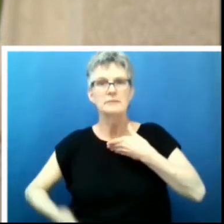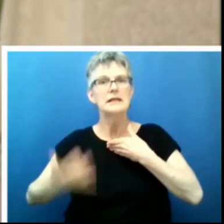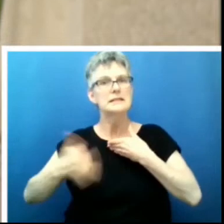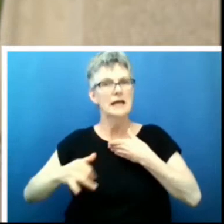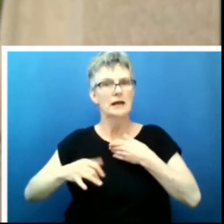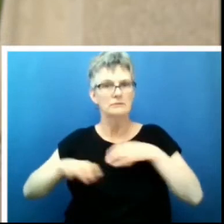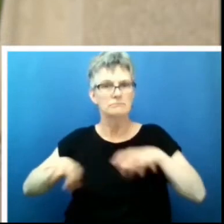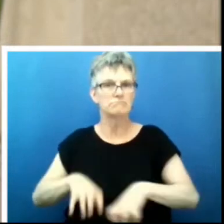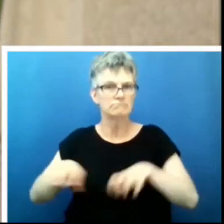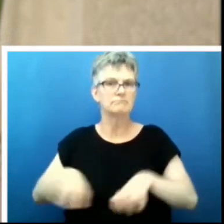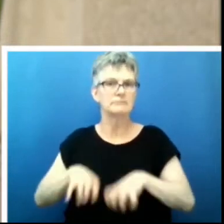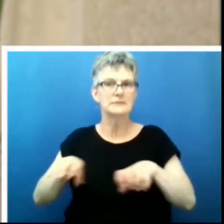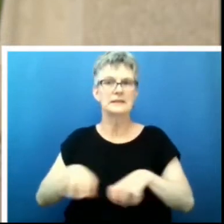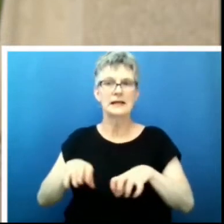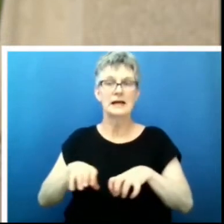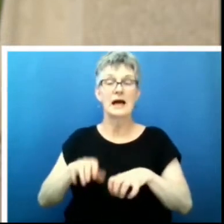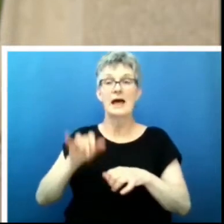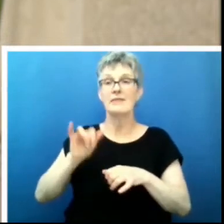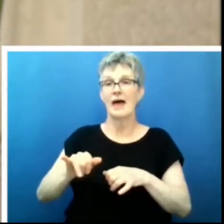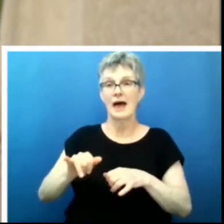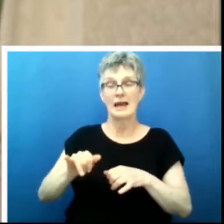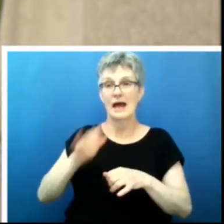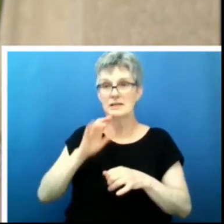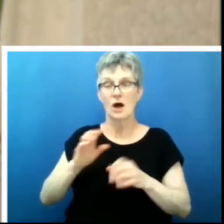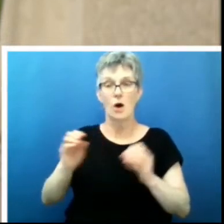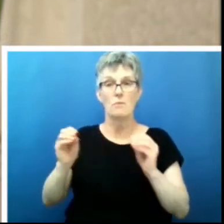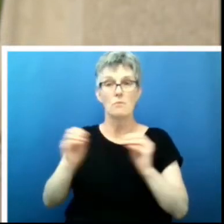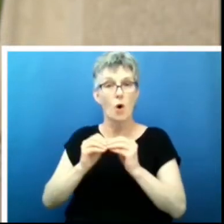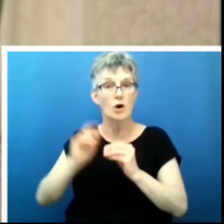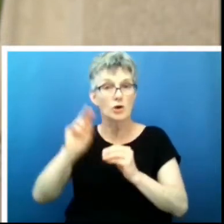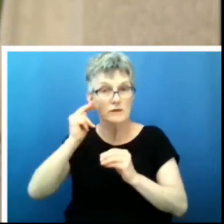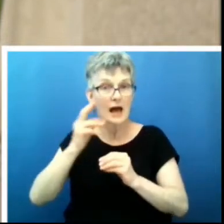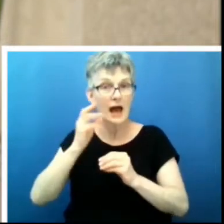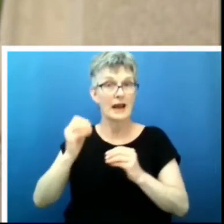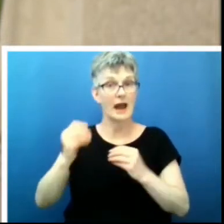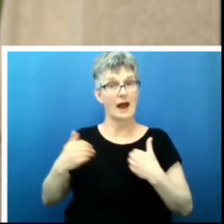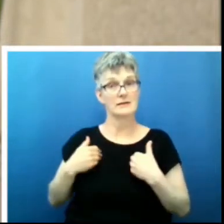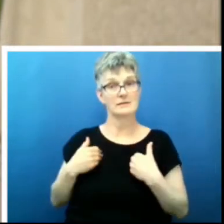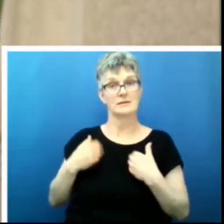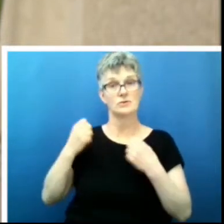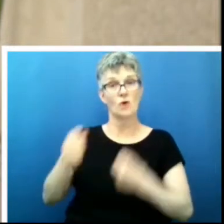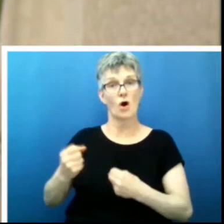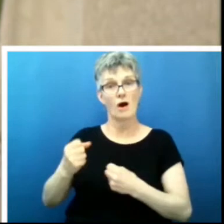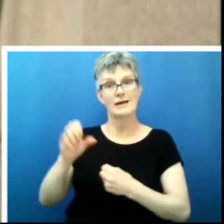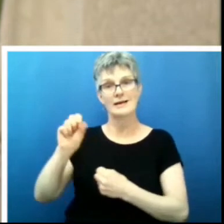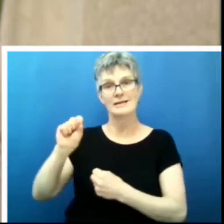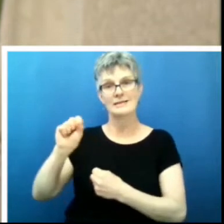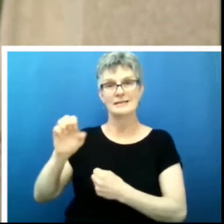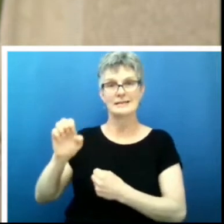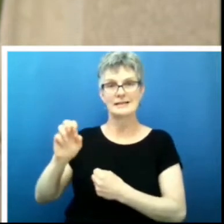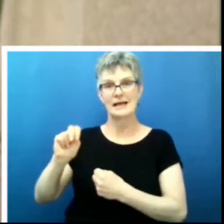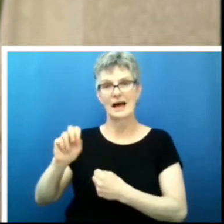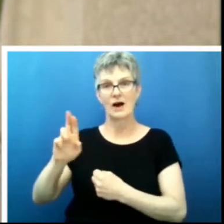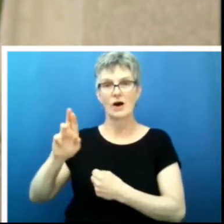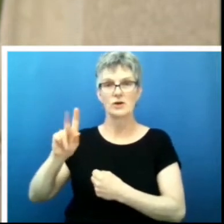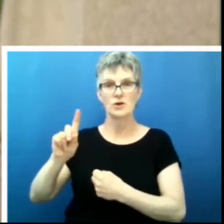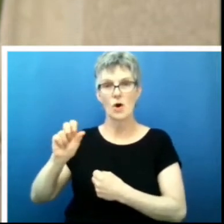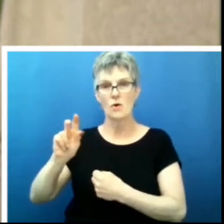of serotonin, often dubbed the happiness hormone. Versus a mere 3% is produced in your brain.